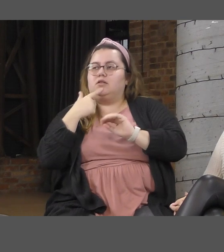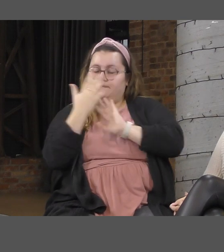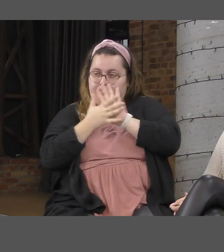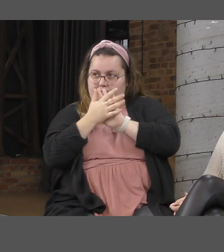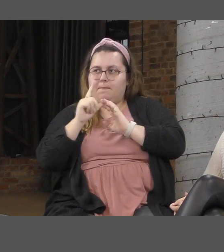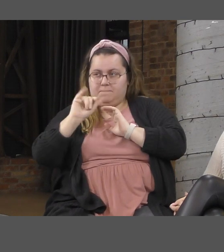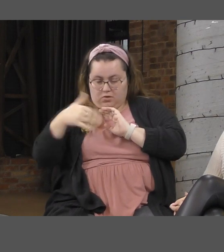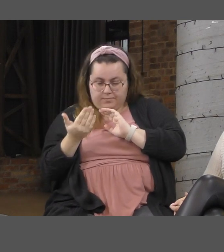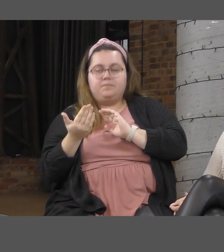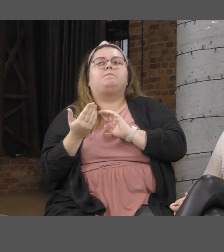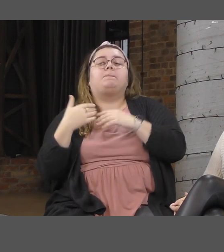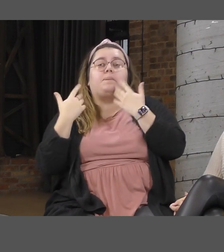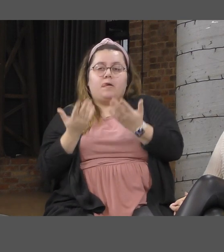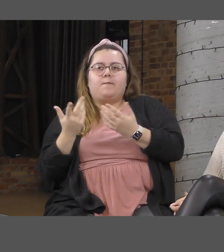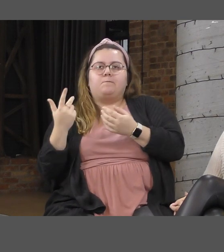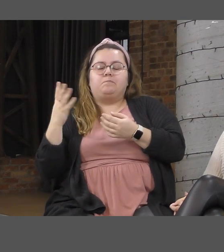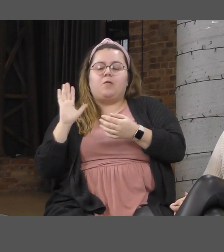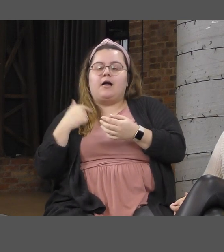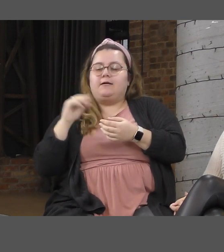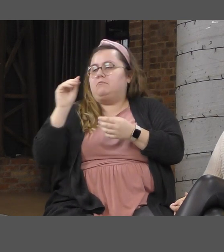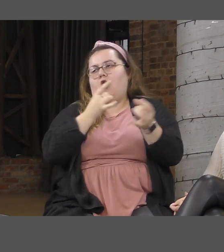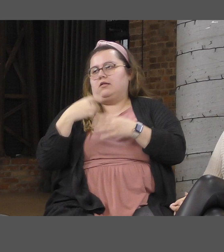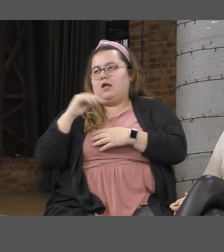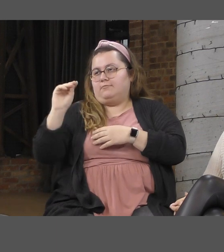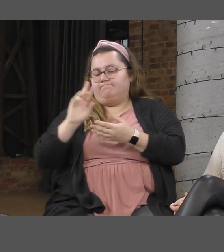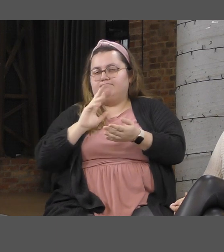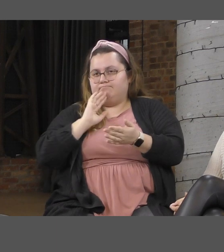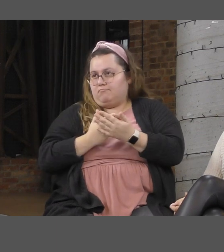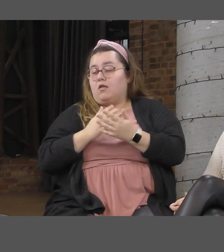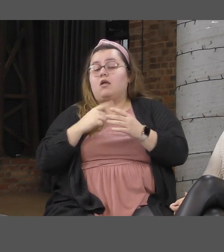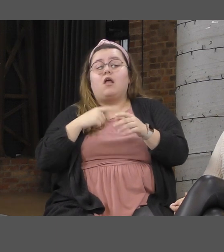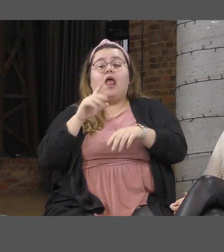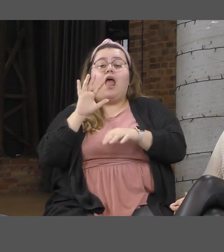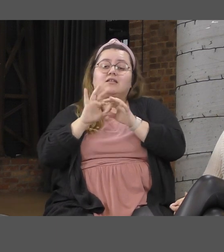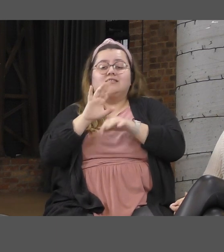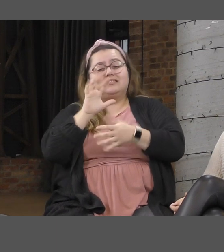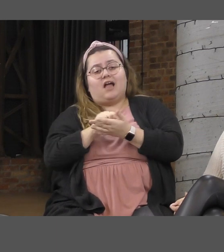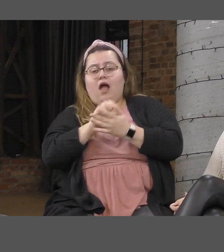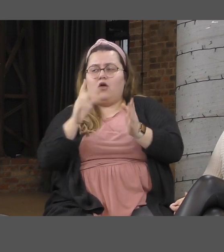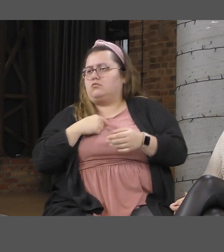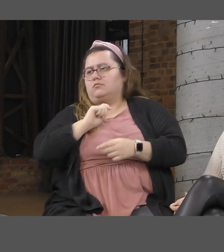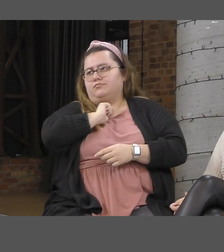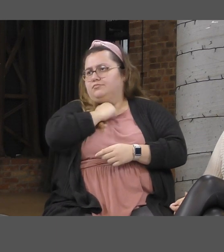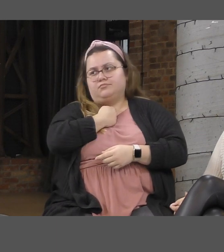That I should teach Polish Sign Language. And I immediately said,